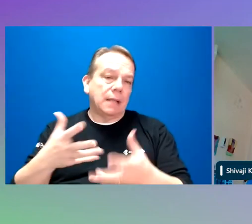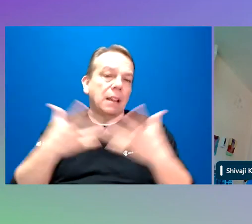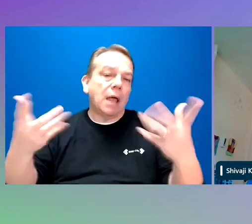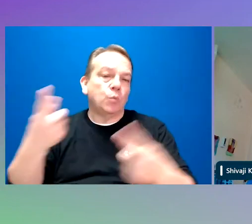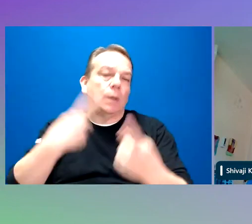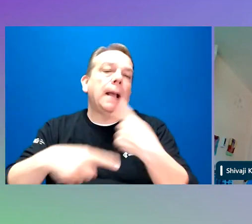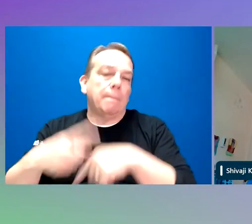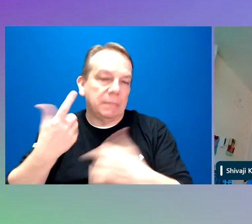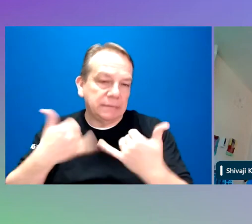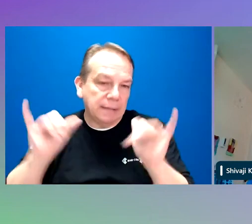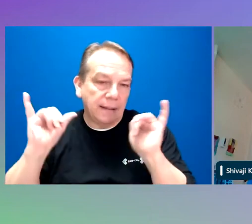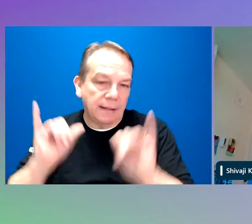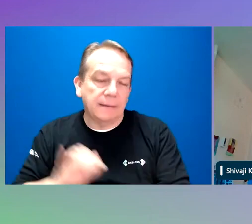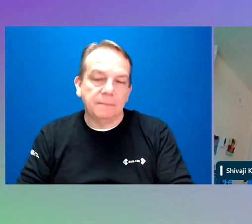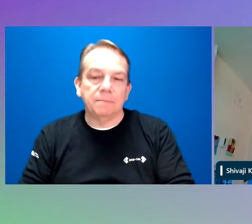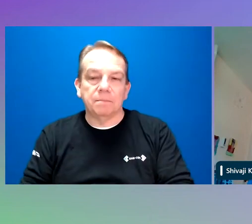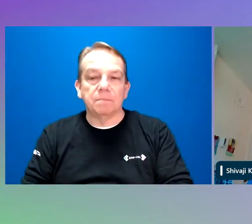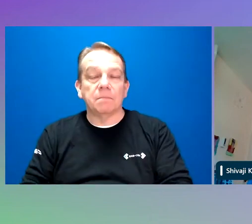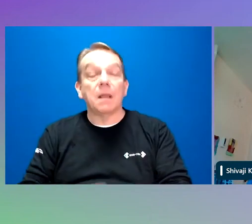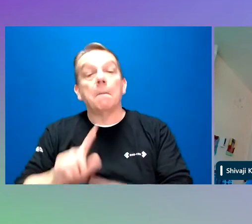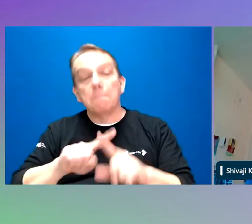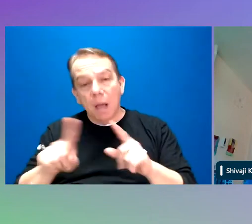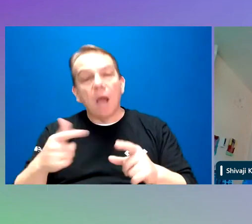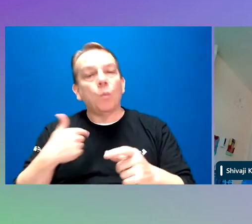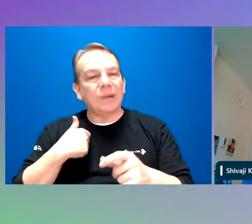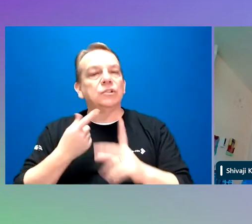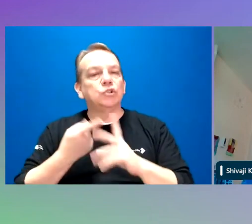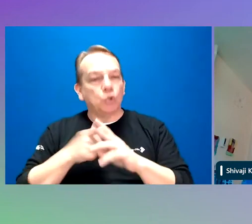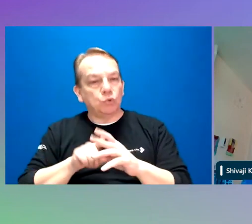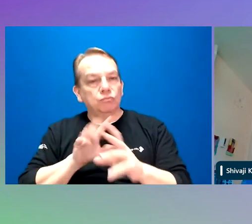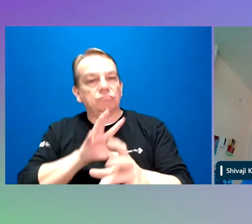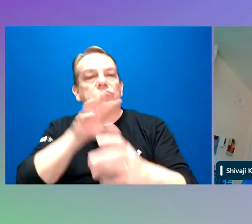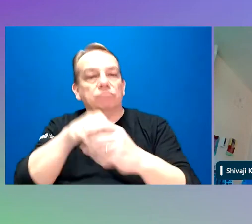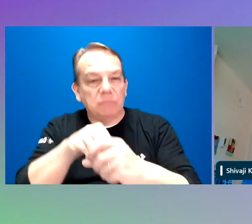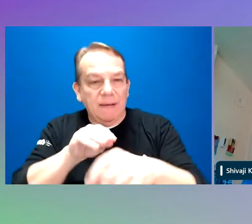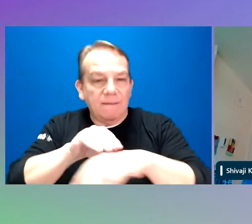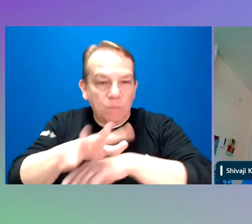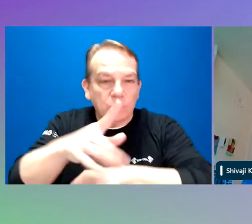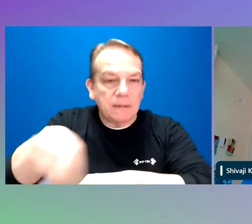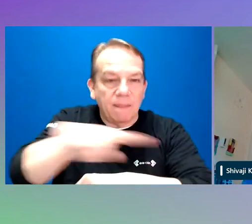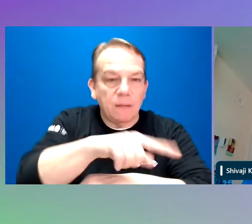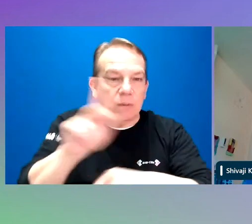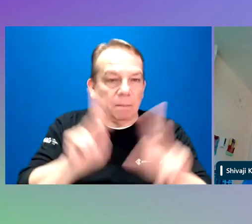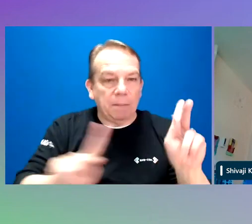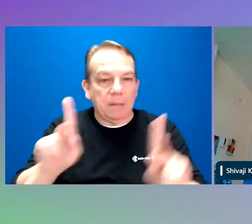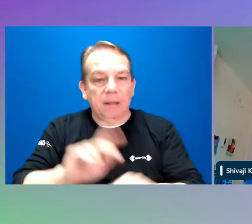that group of folks for sure.